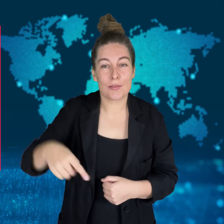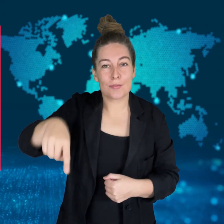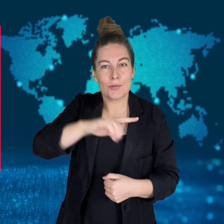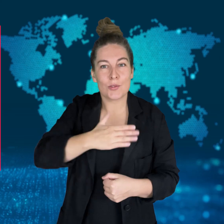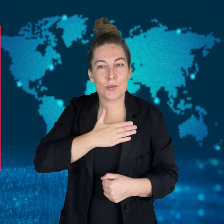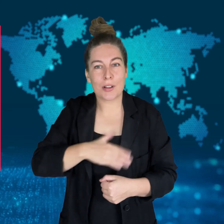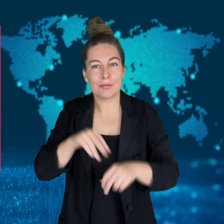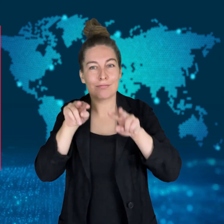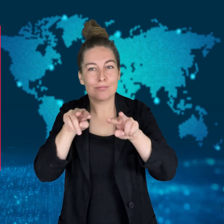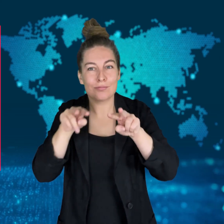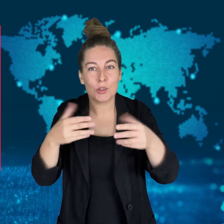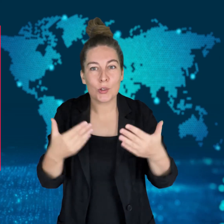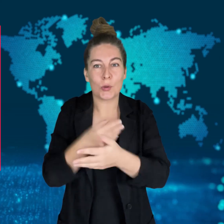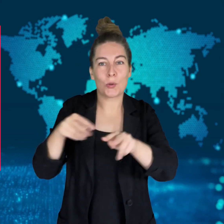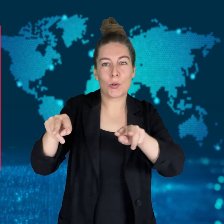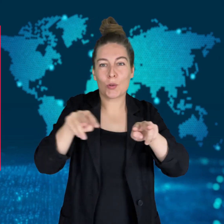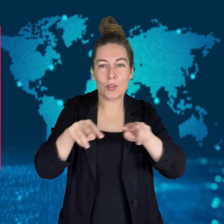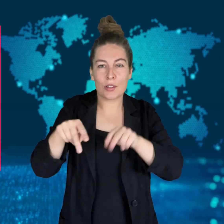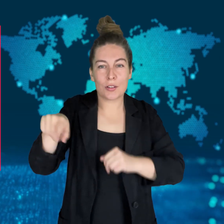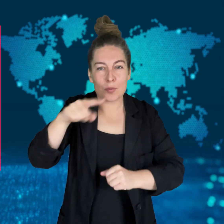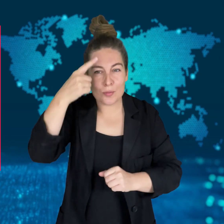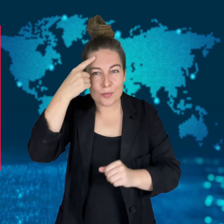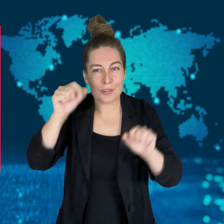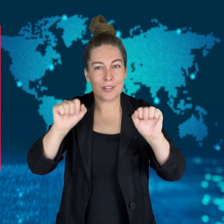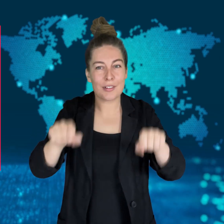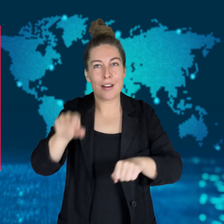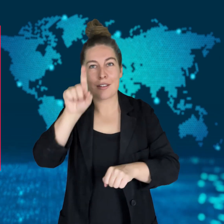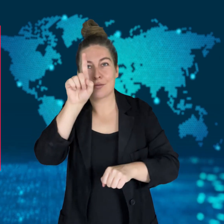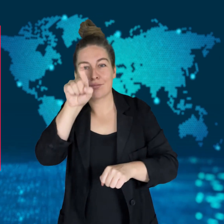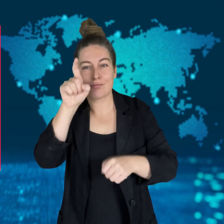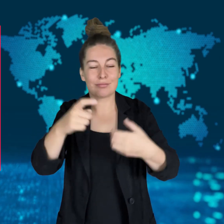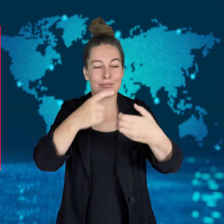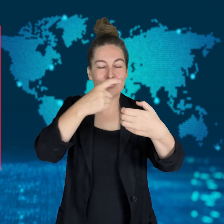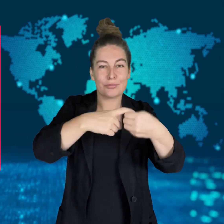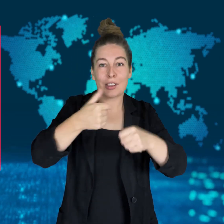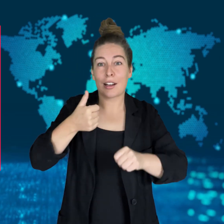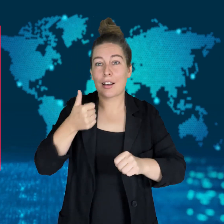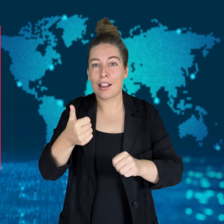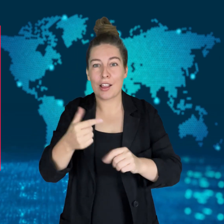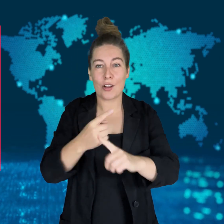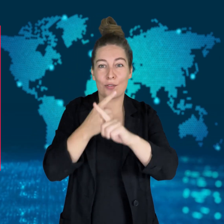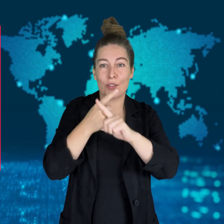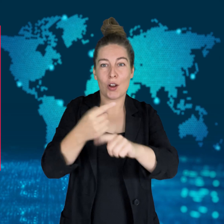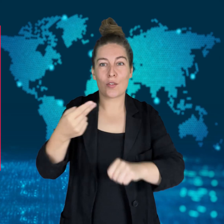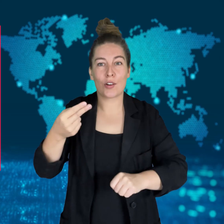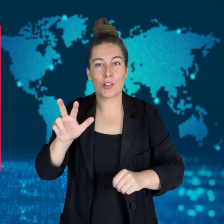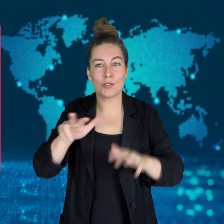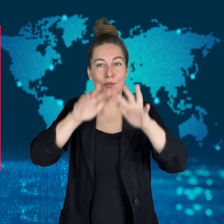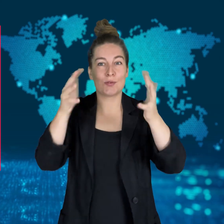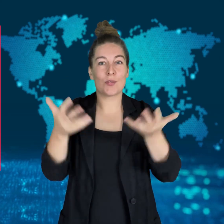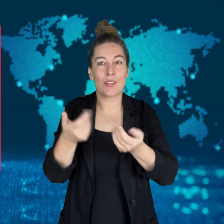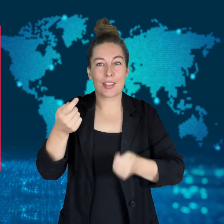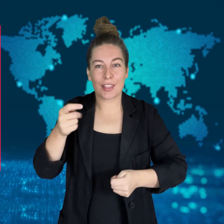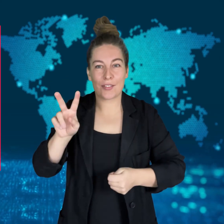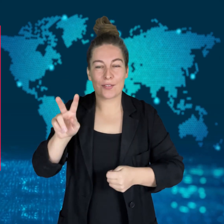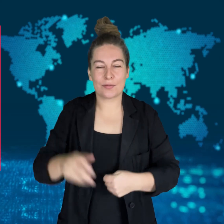Don't forget to subscribe, like, and follow H3 World TV to get new video updates!